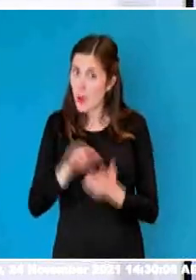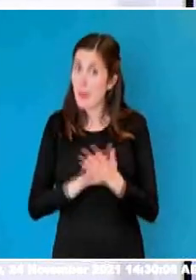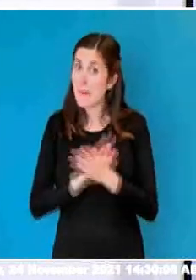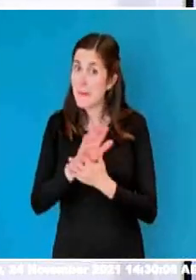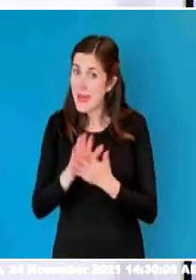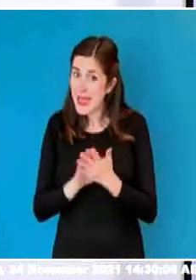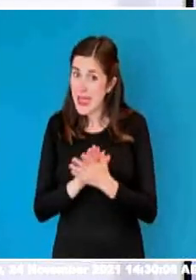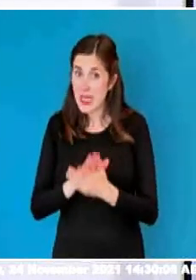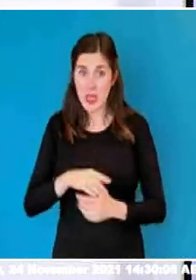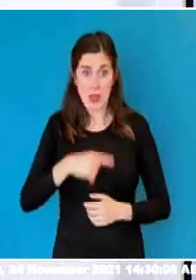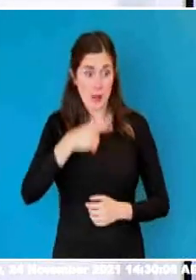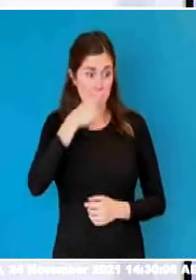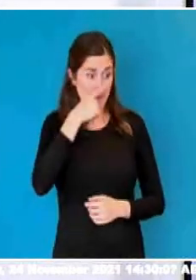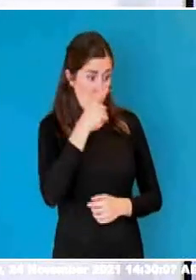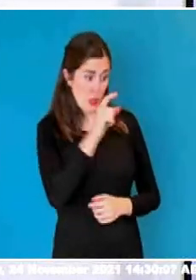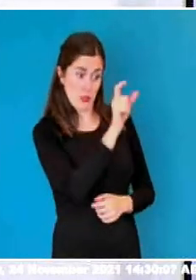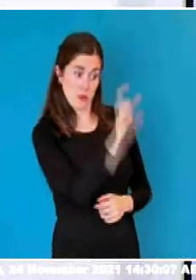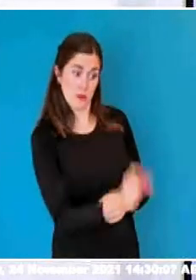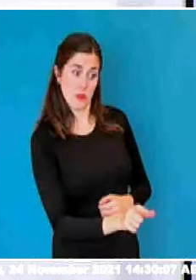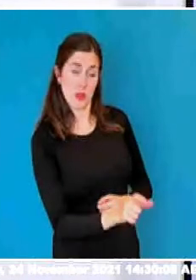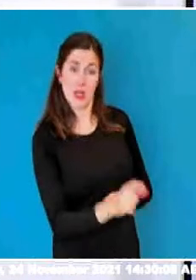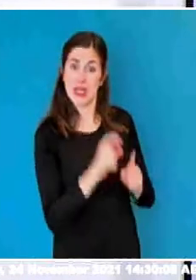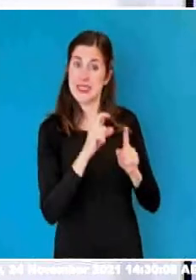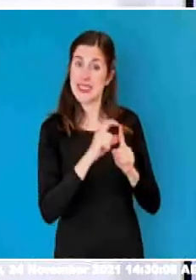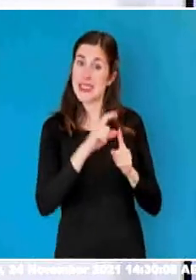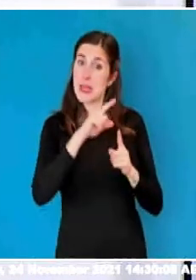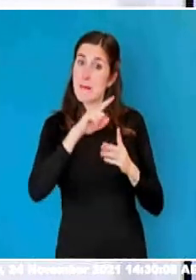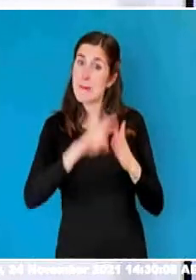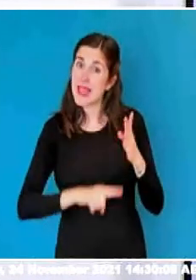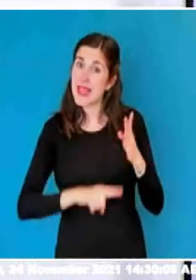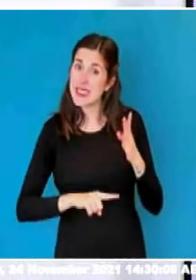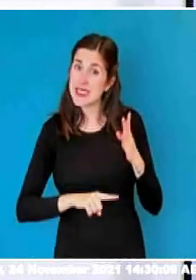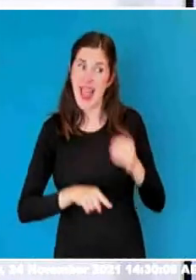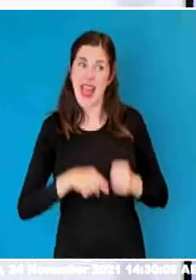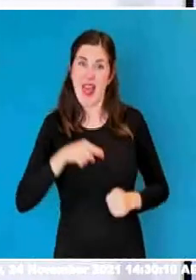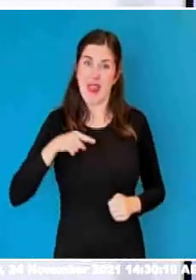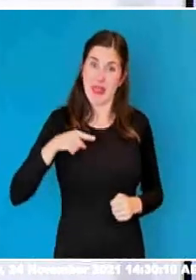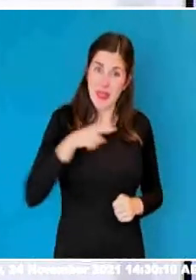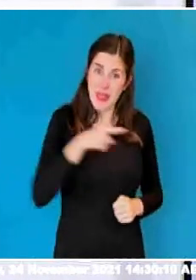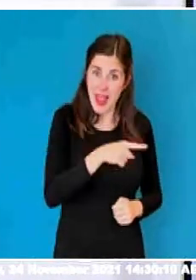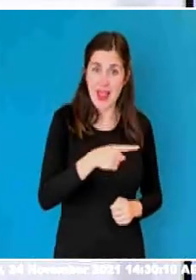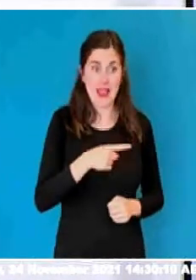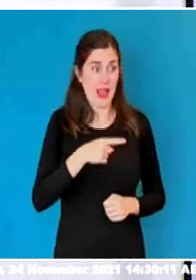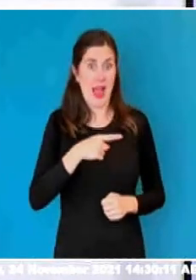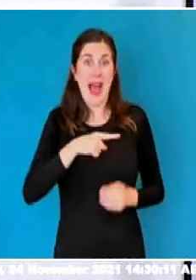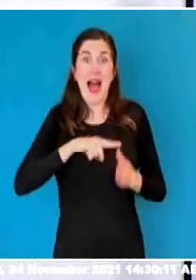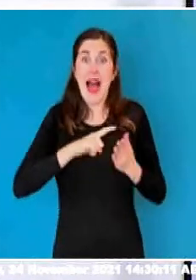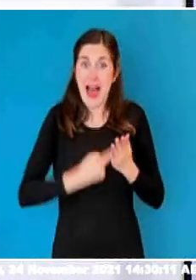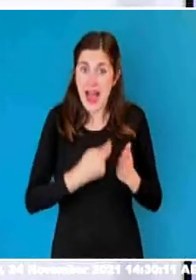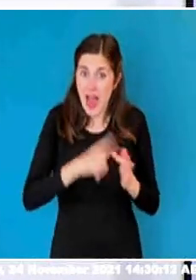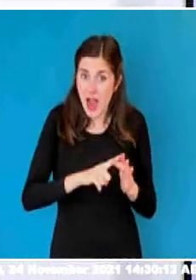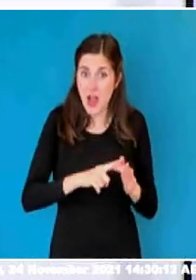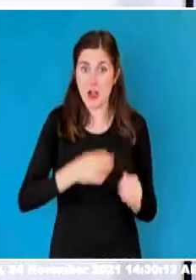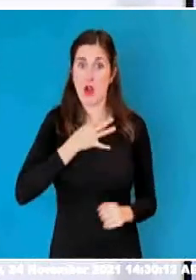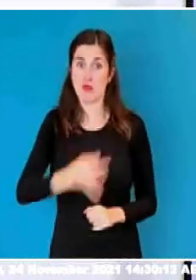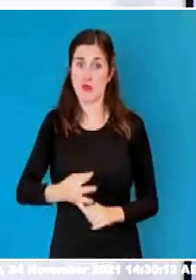themselves inherently pose a risk to work health and safety and that is a factor that